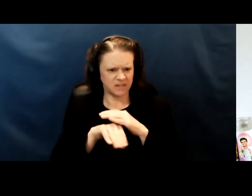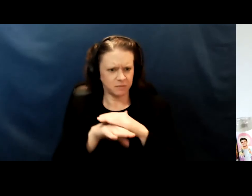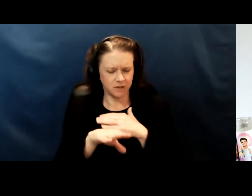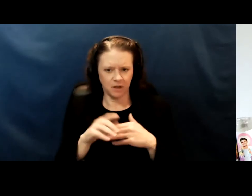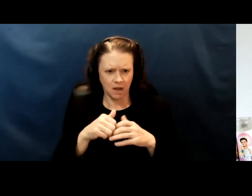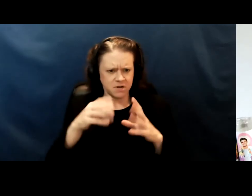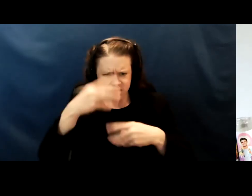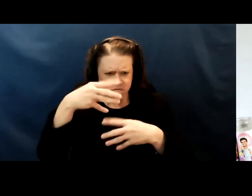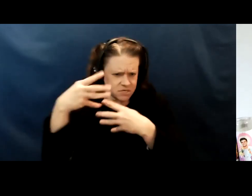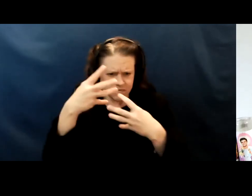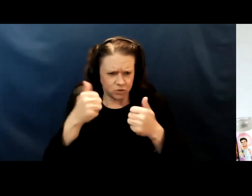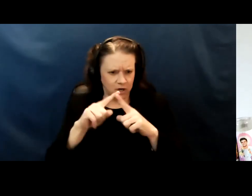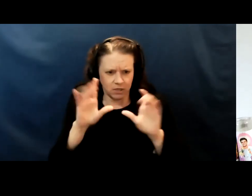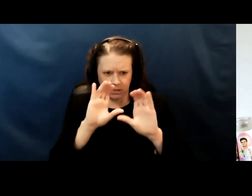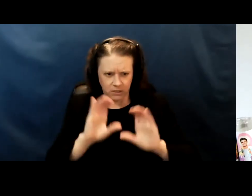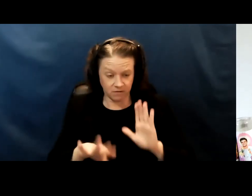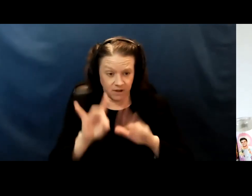And there's no information about accessibility